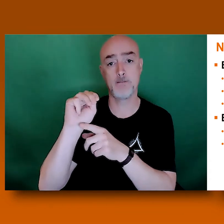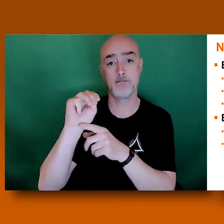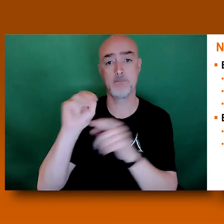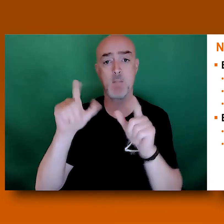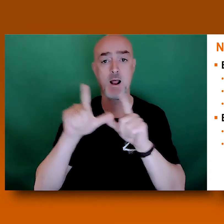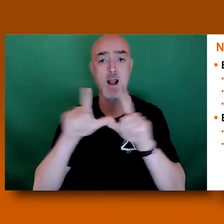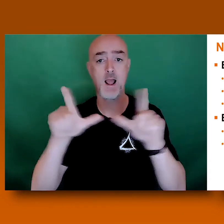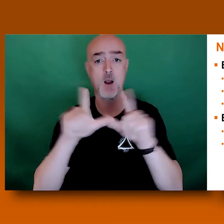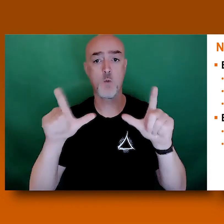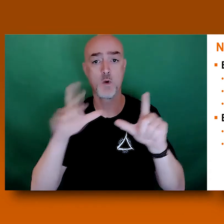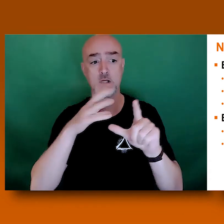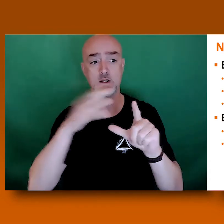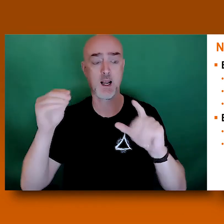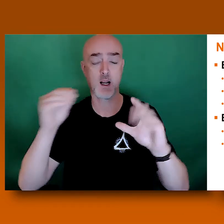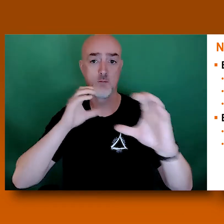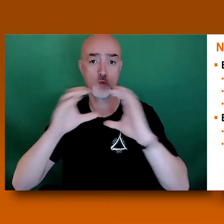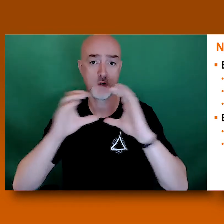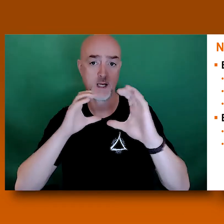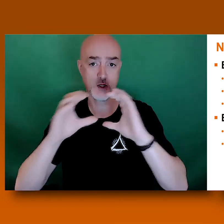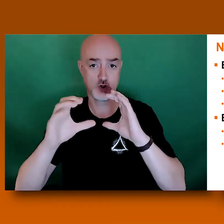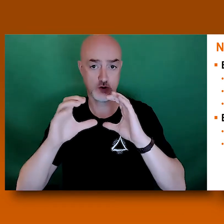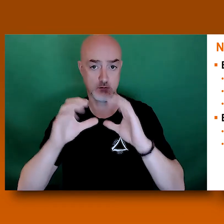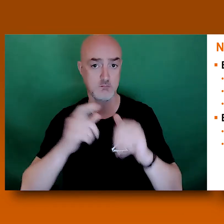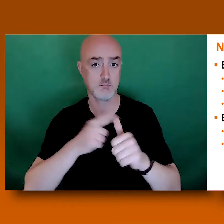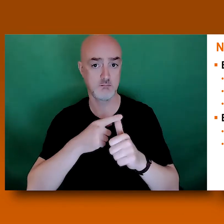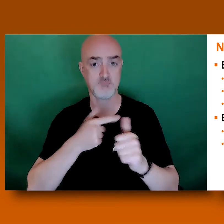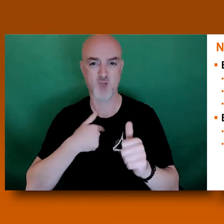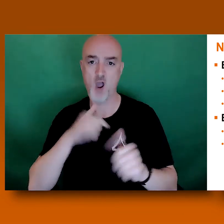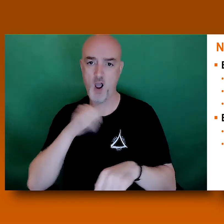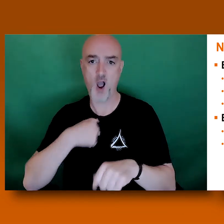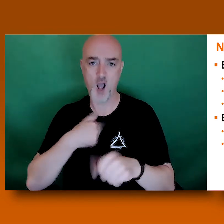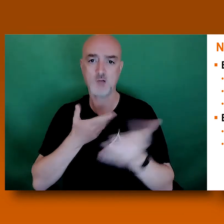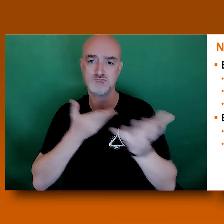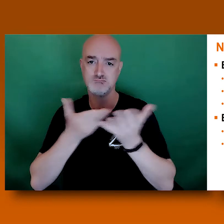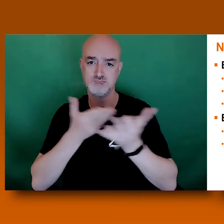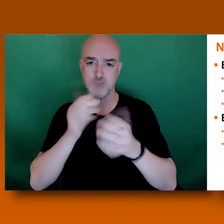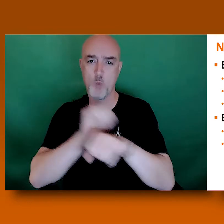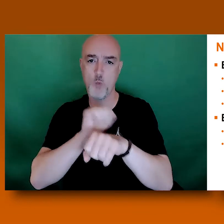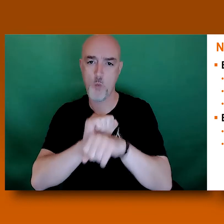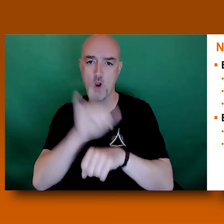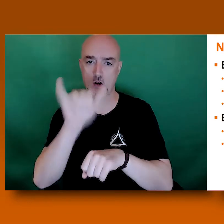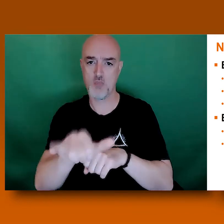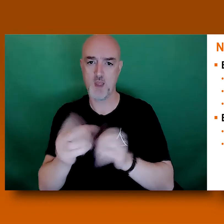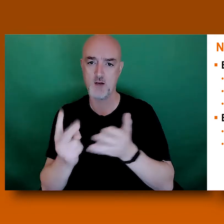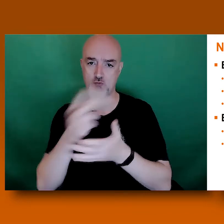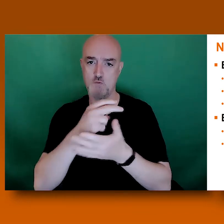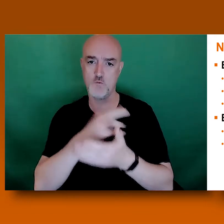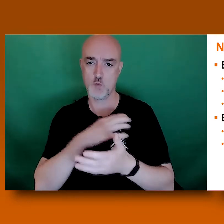which is language and communication. That's one study section. And I work pretty frequently